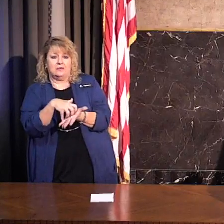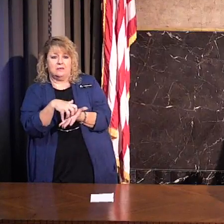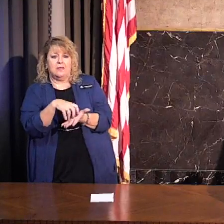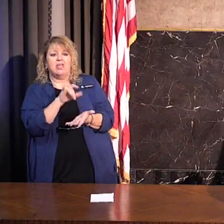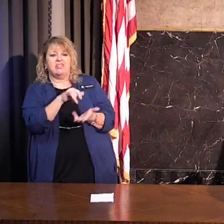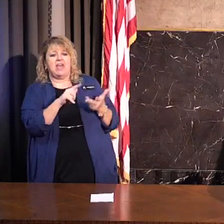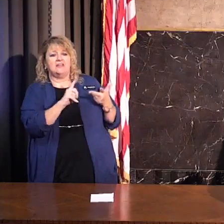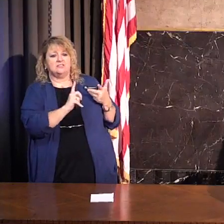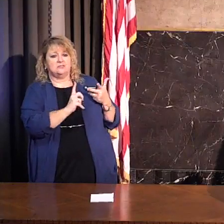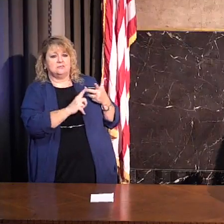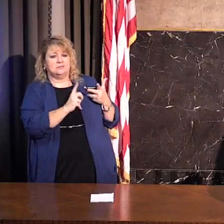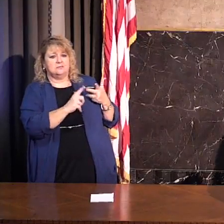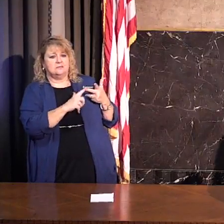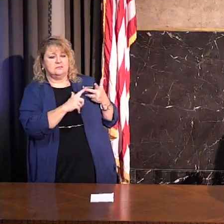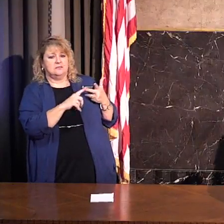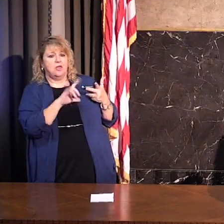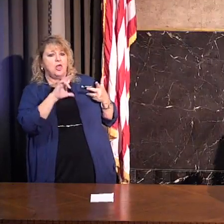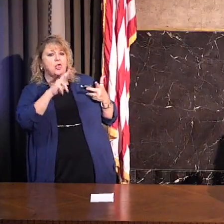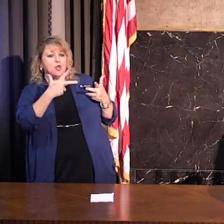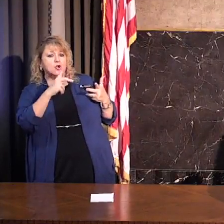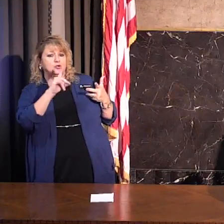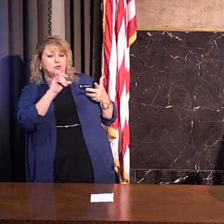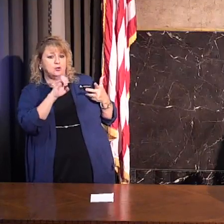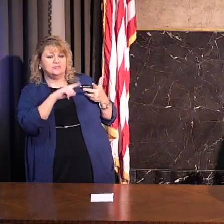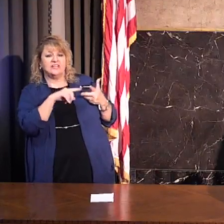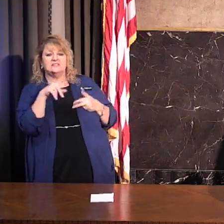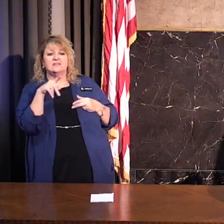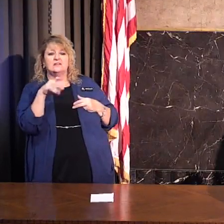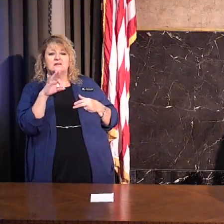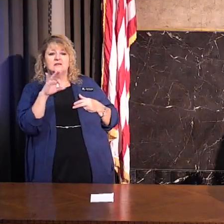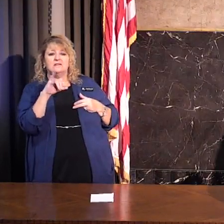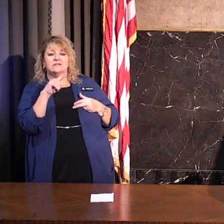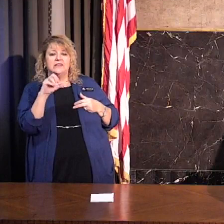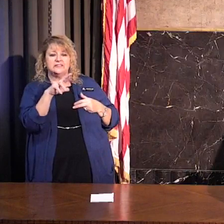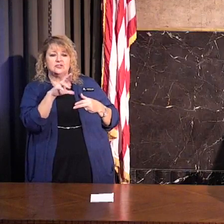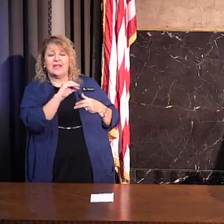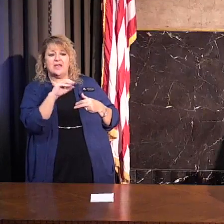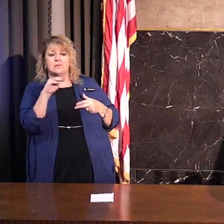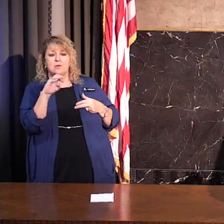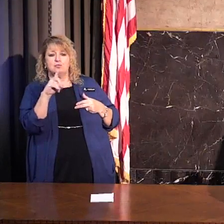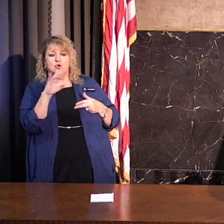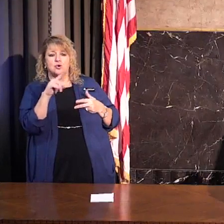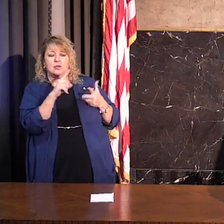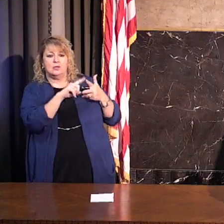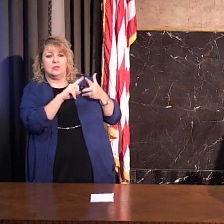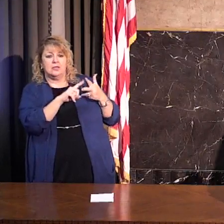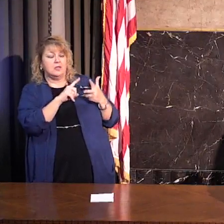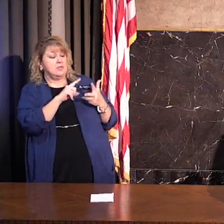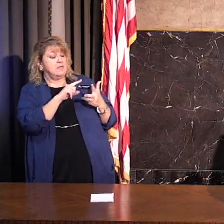for people who got Pfizer made and they're advised to get that